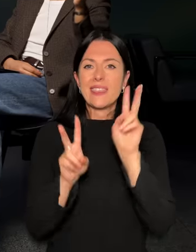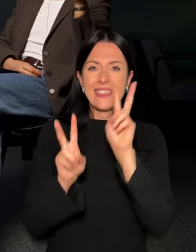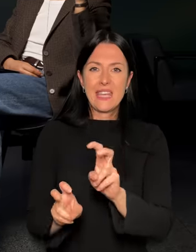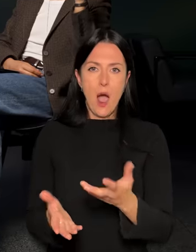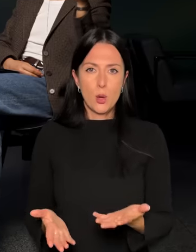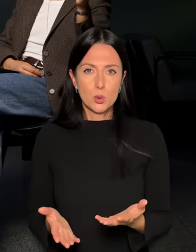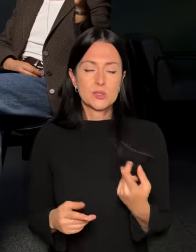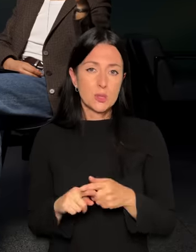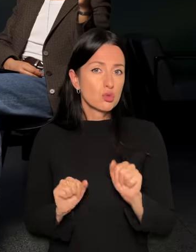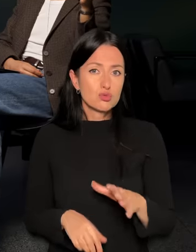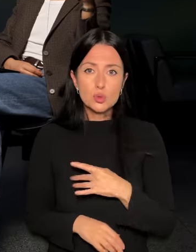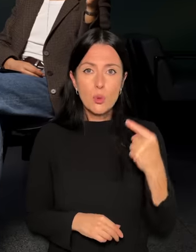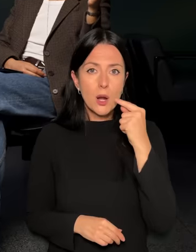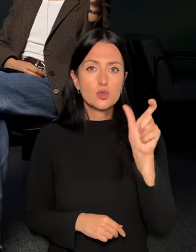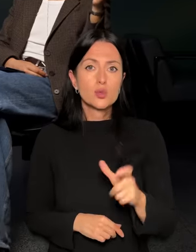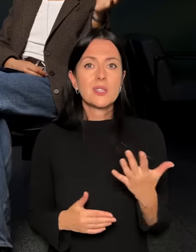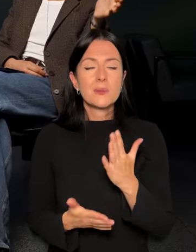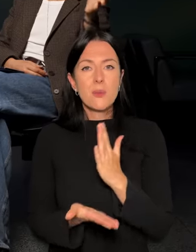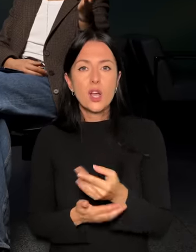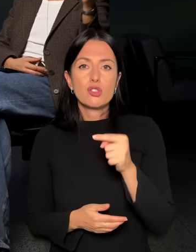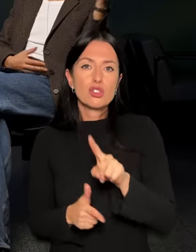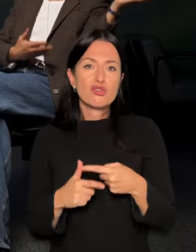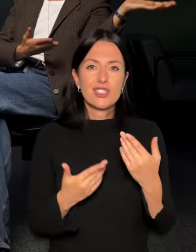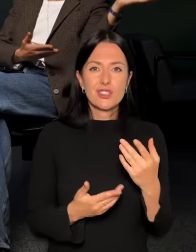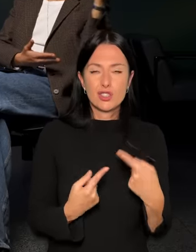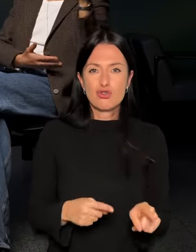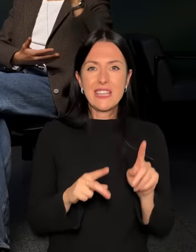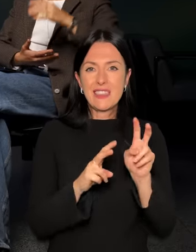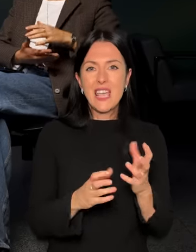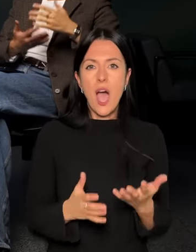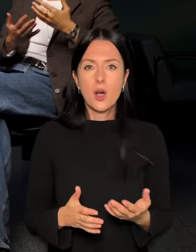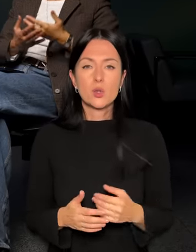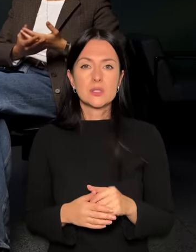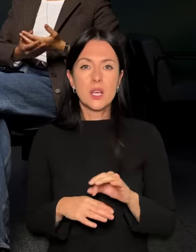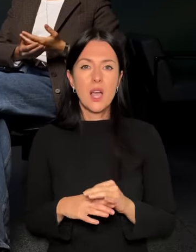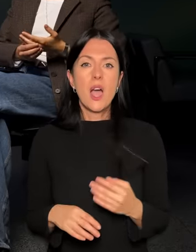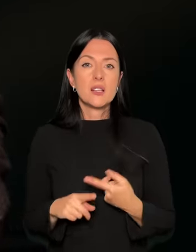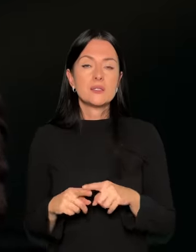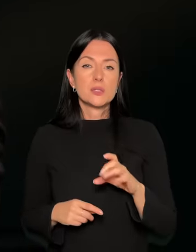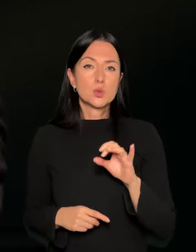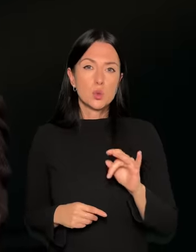Because it can be offensive to people who have certain diagnoses. It's called slur, yes? It's called slur, yes.